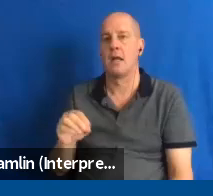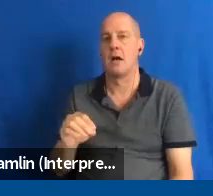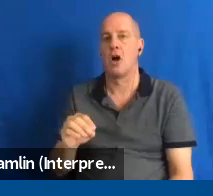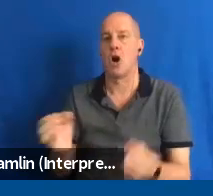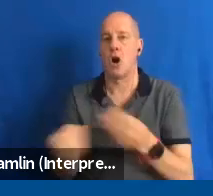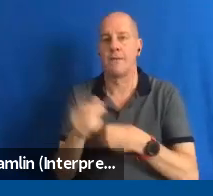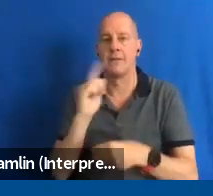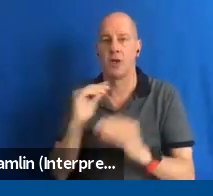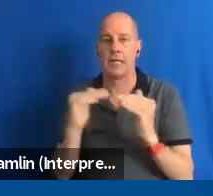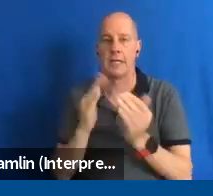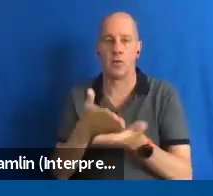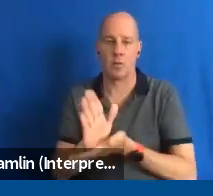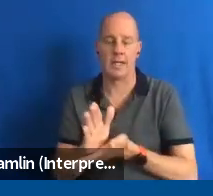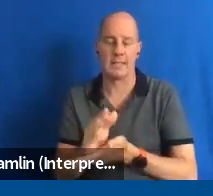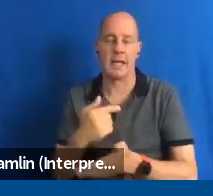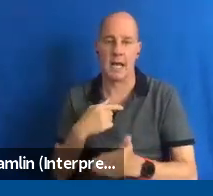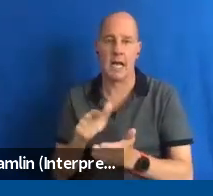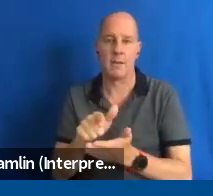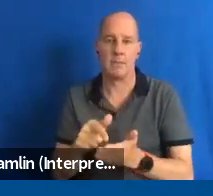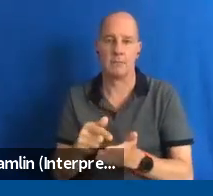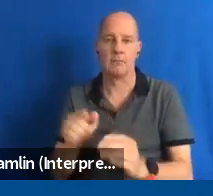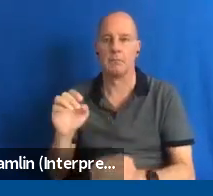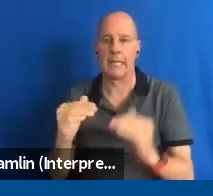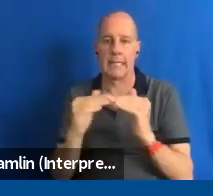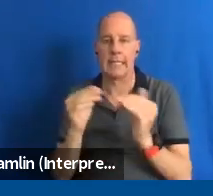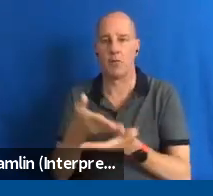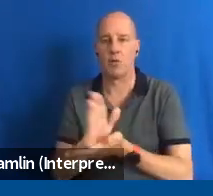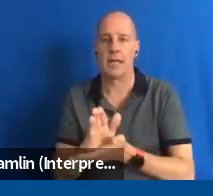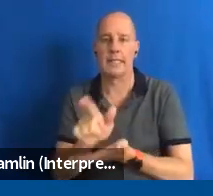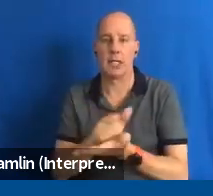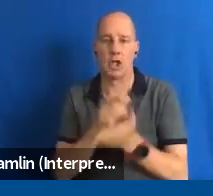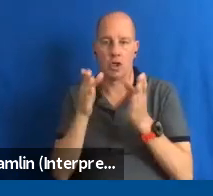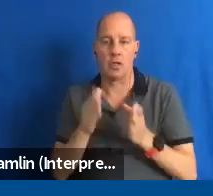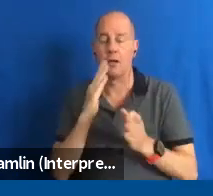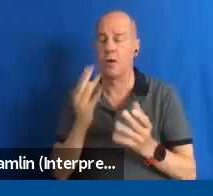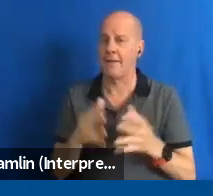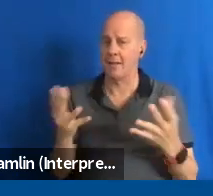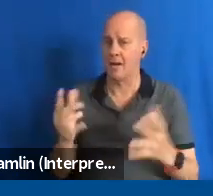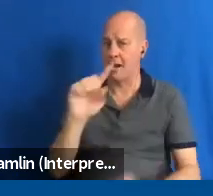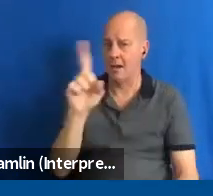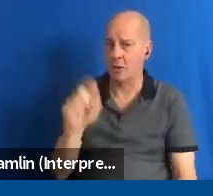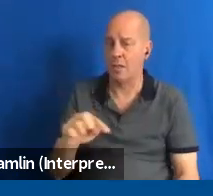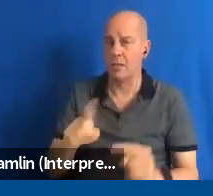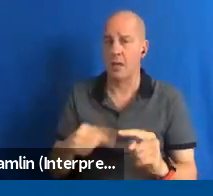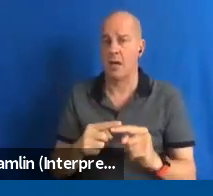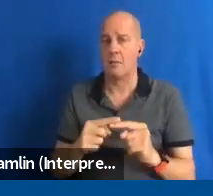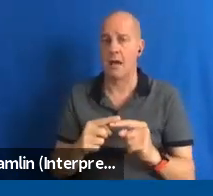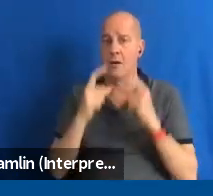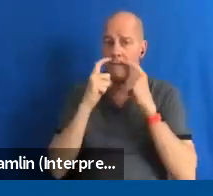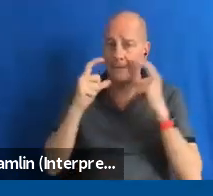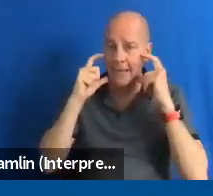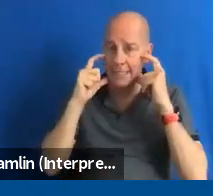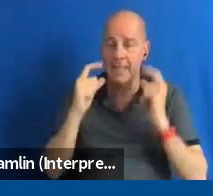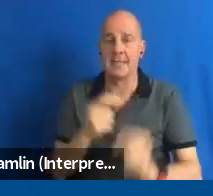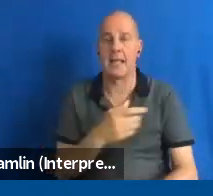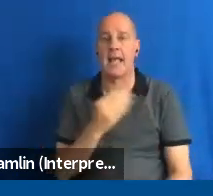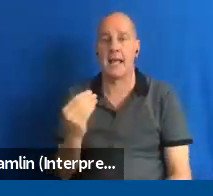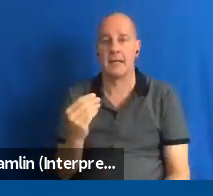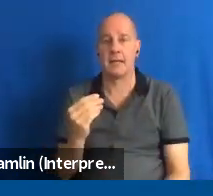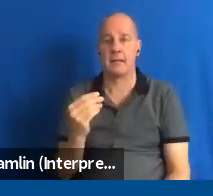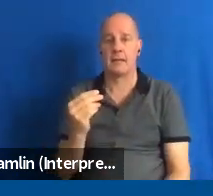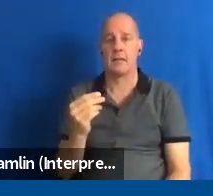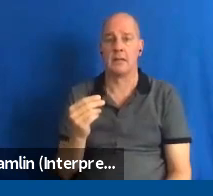practicing civil rights attorney. I know there's questions about face masks and I'll say a couple